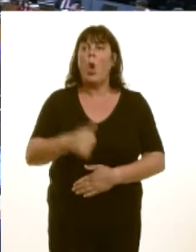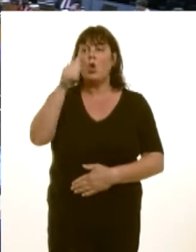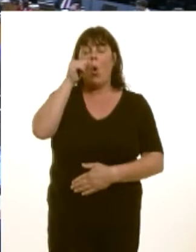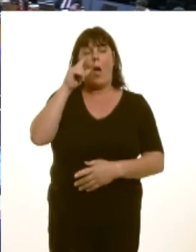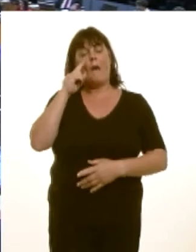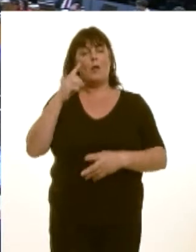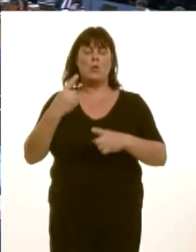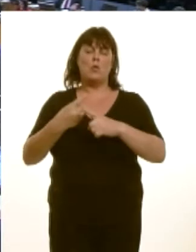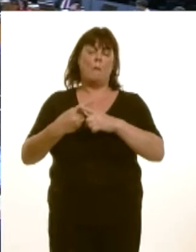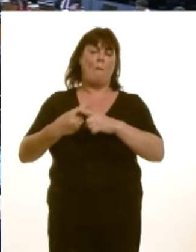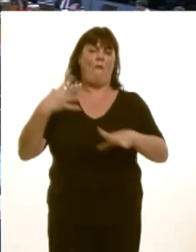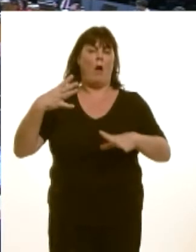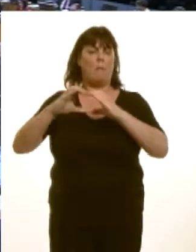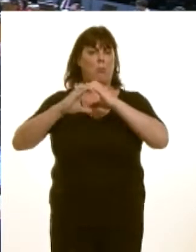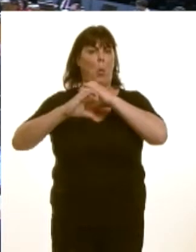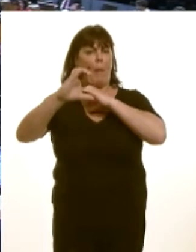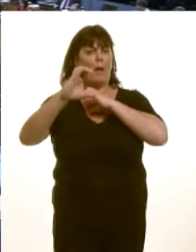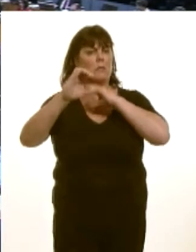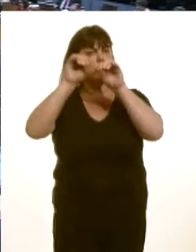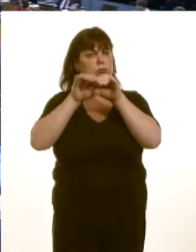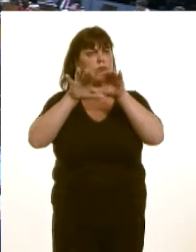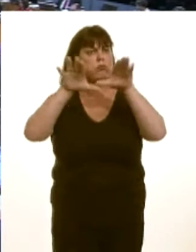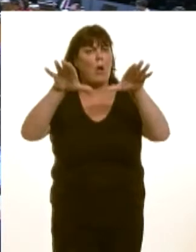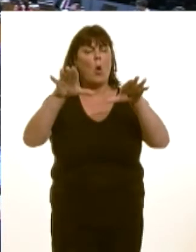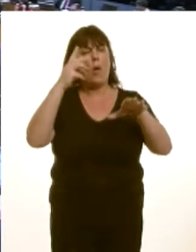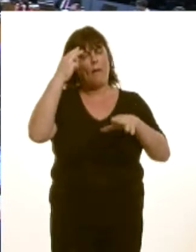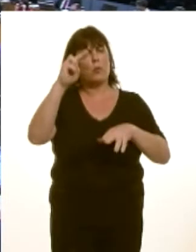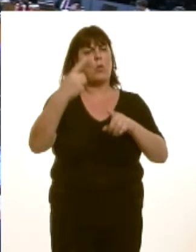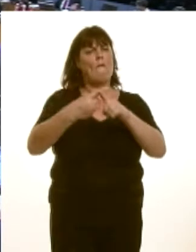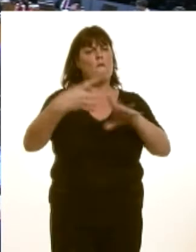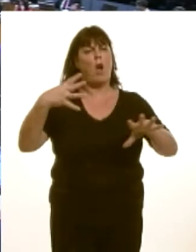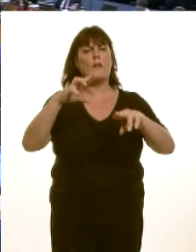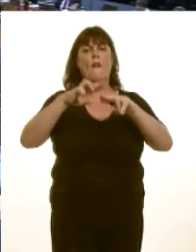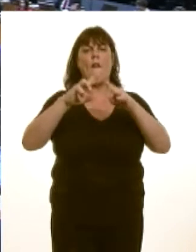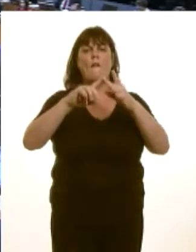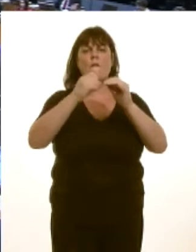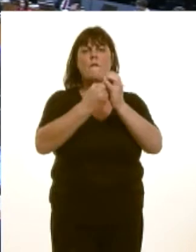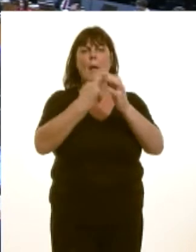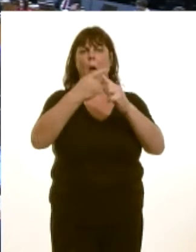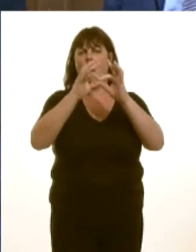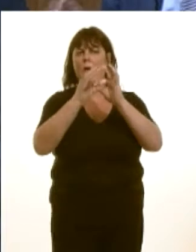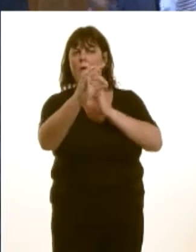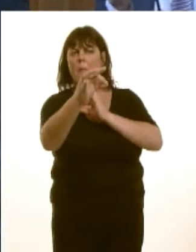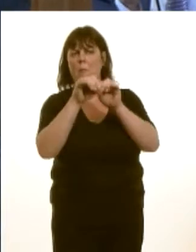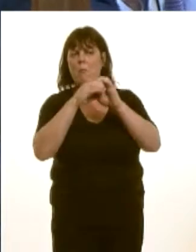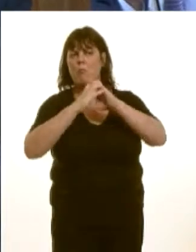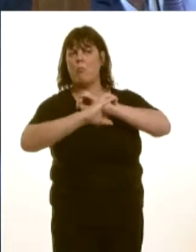Some exchanges have already been enabled with fast fibre broadband and other exchanges are planned for roll out later this year and early next year.